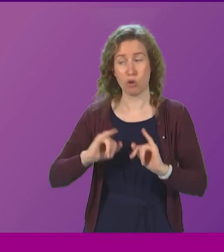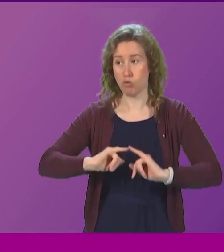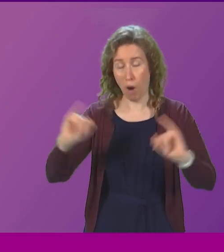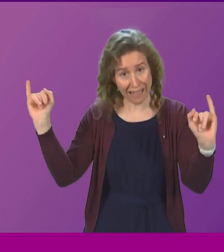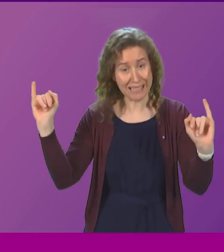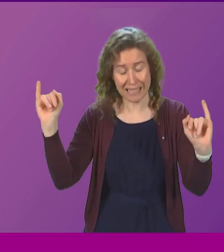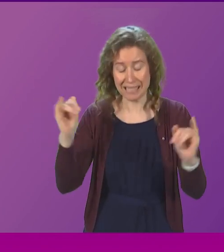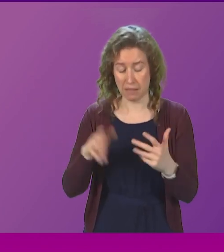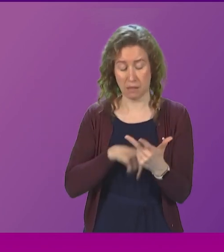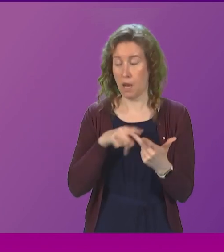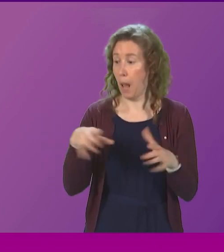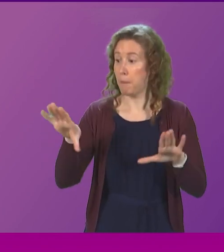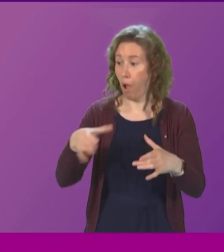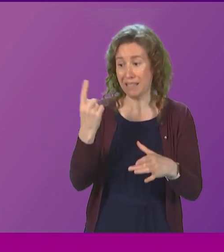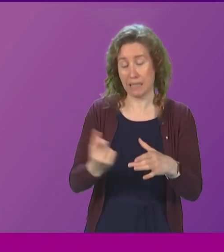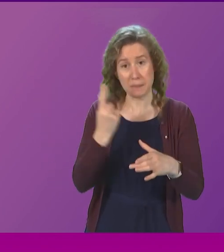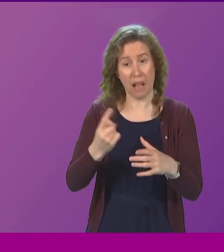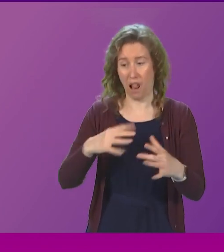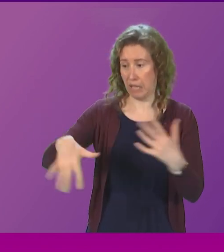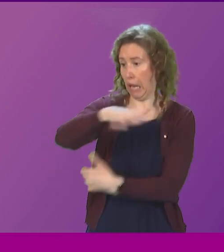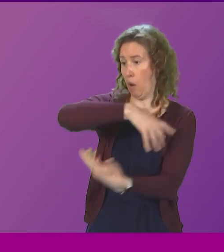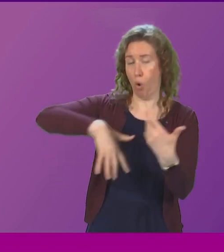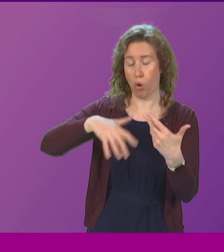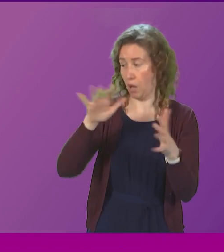The SNP is a party in chaos, distracted from the day job.